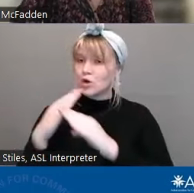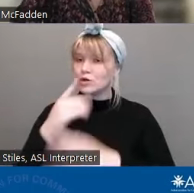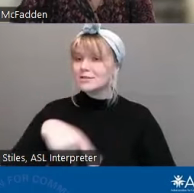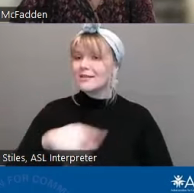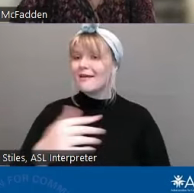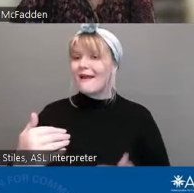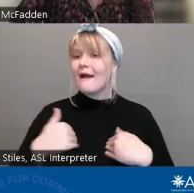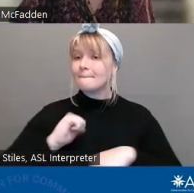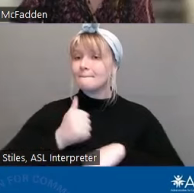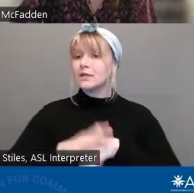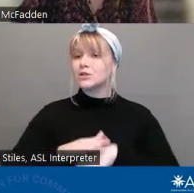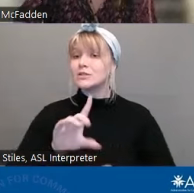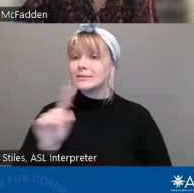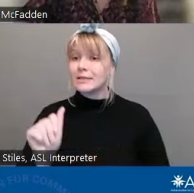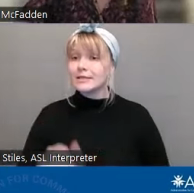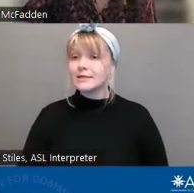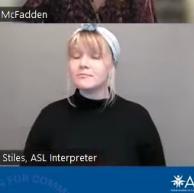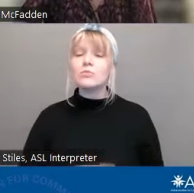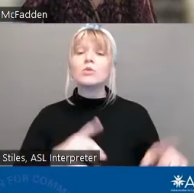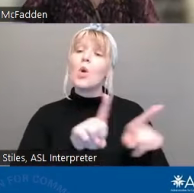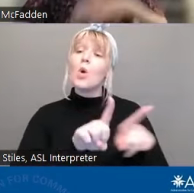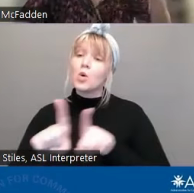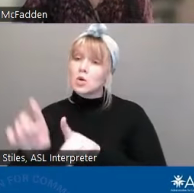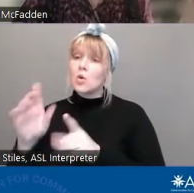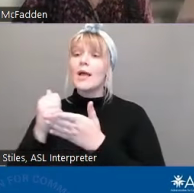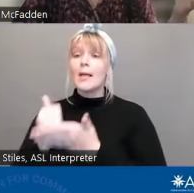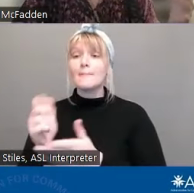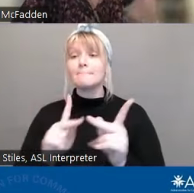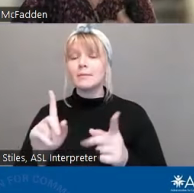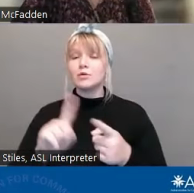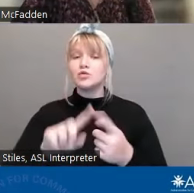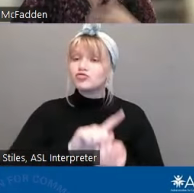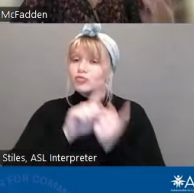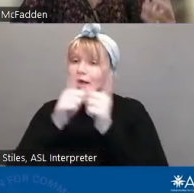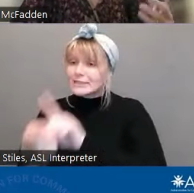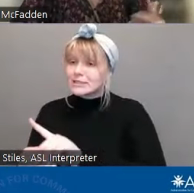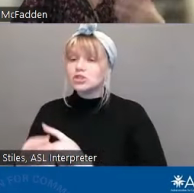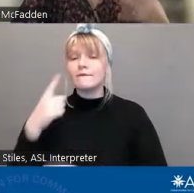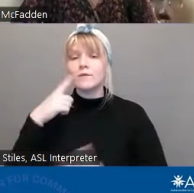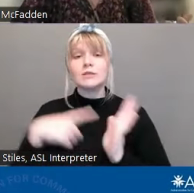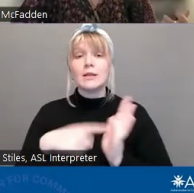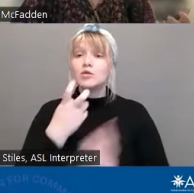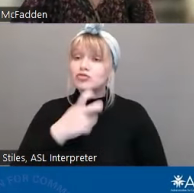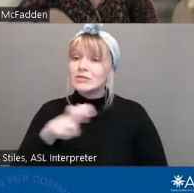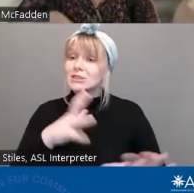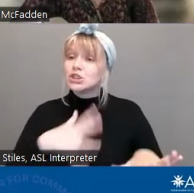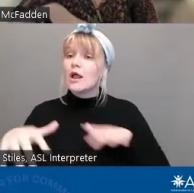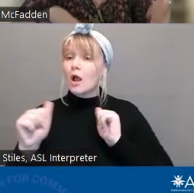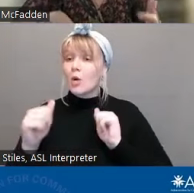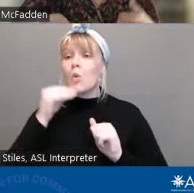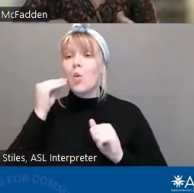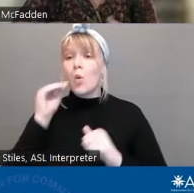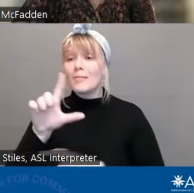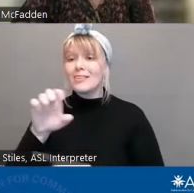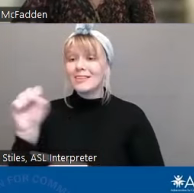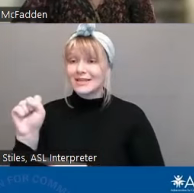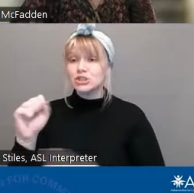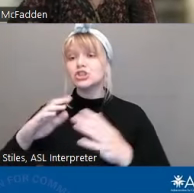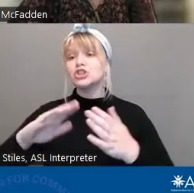They also help people transition out of homeless shelters or institutions and nursing homes, and into community-based housing.